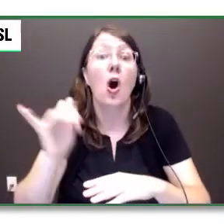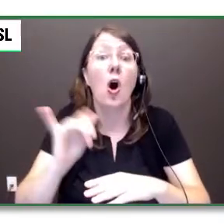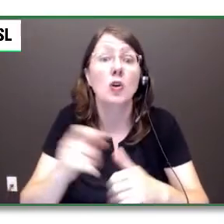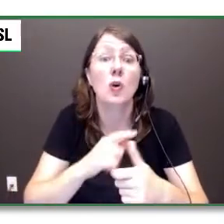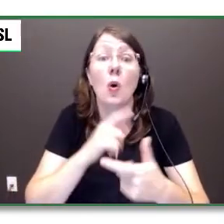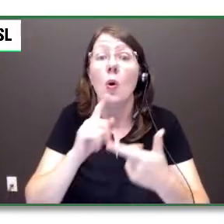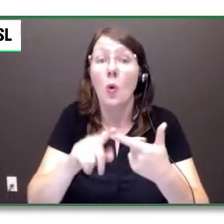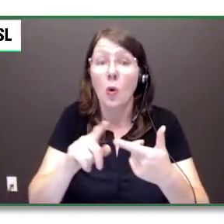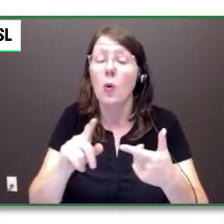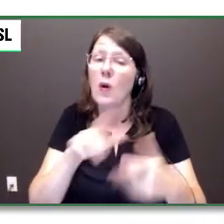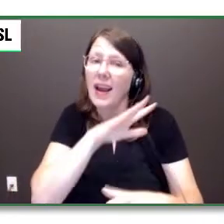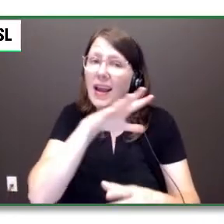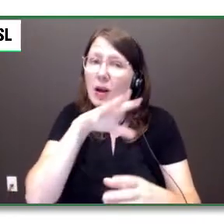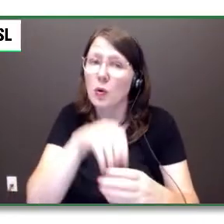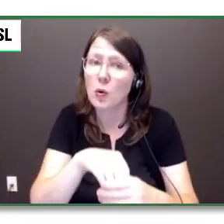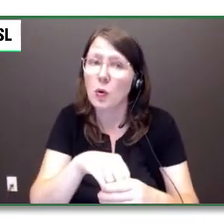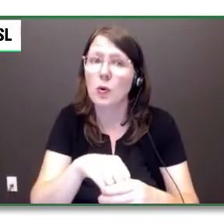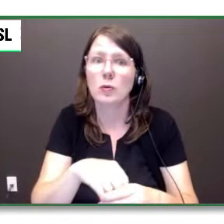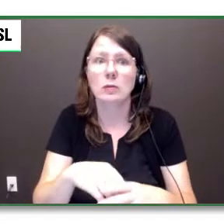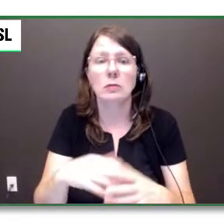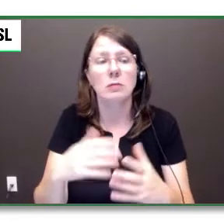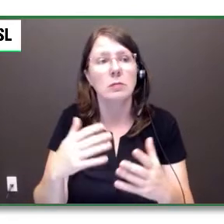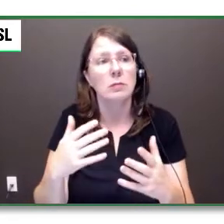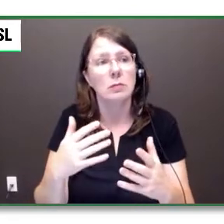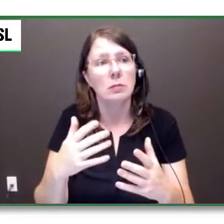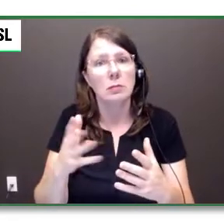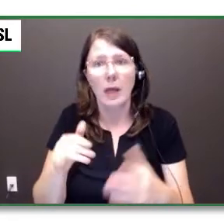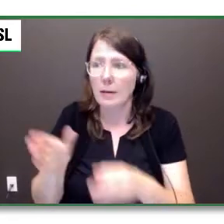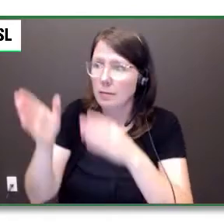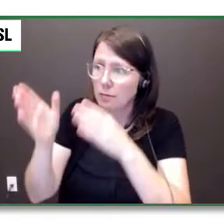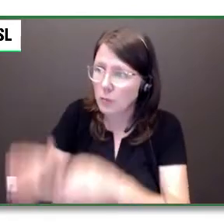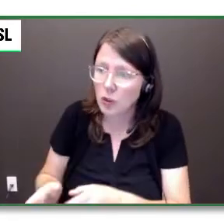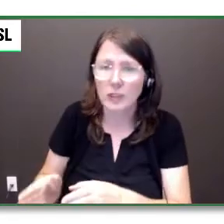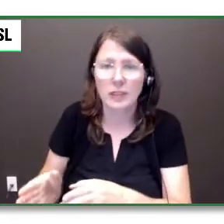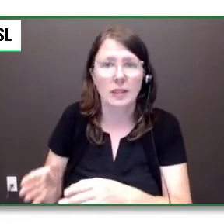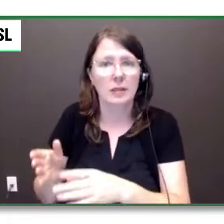of conditions that will um something like you know the effort